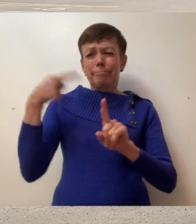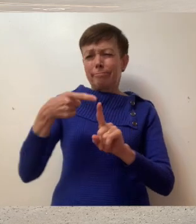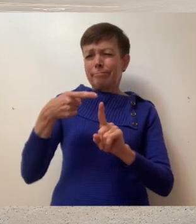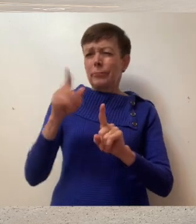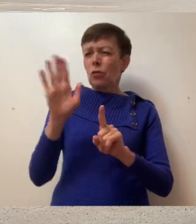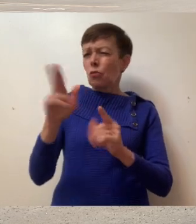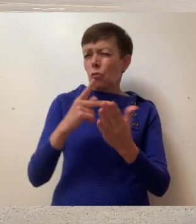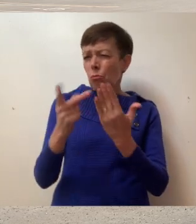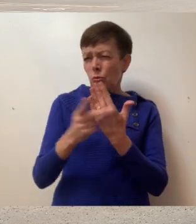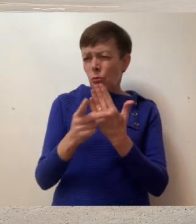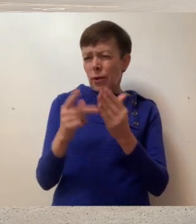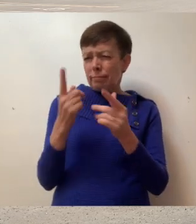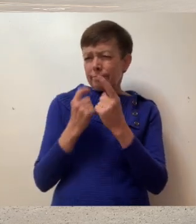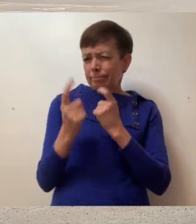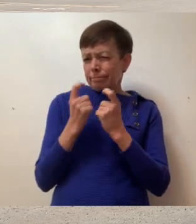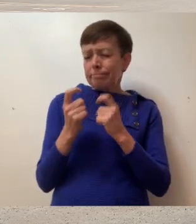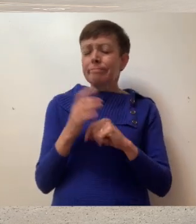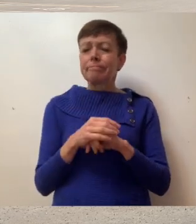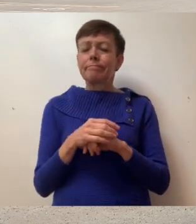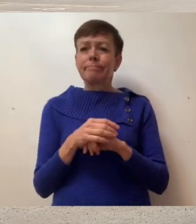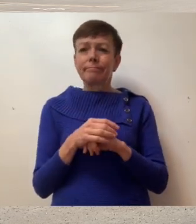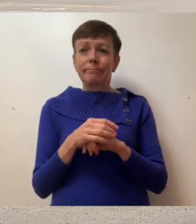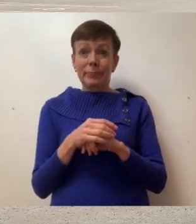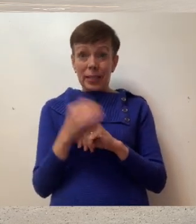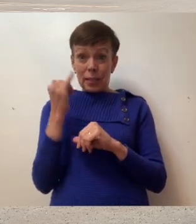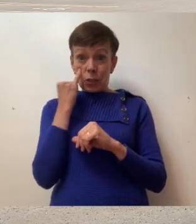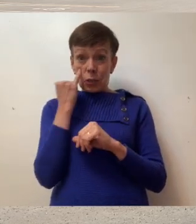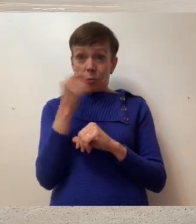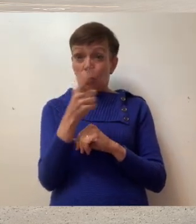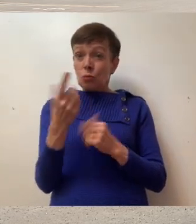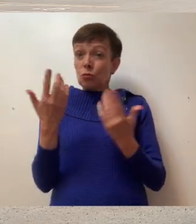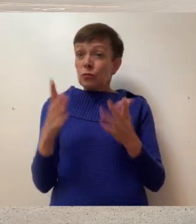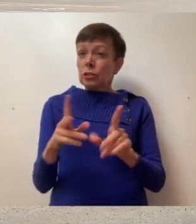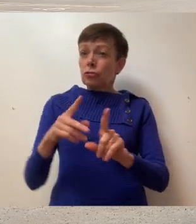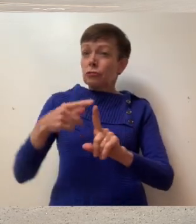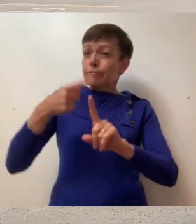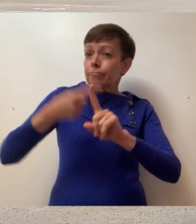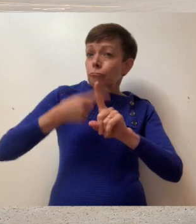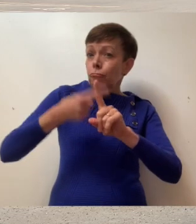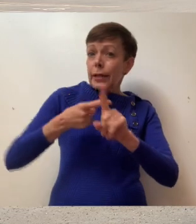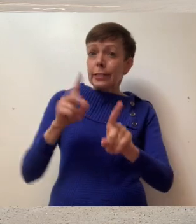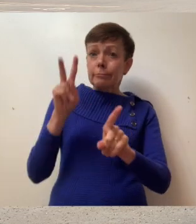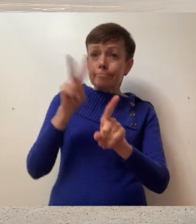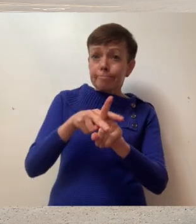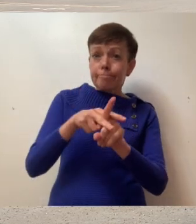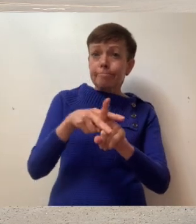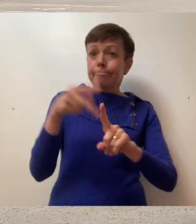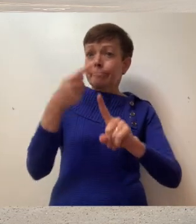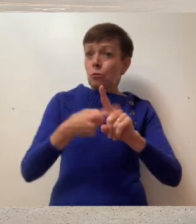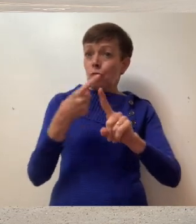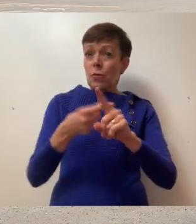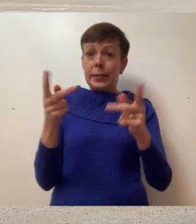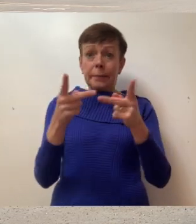If you have a facility booking in one of our City of Red Deer facilities, after June 30,